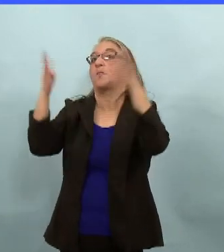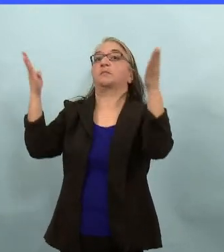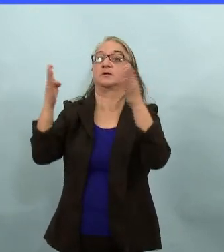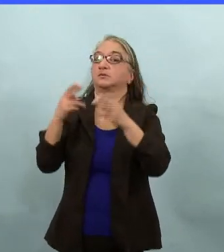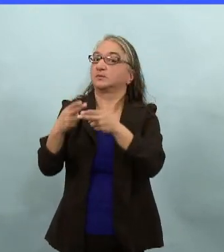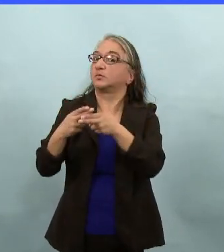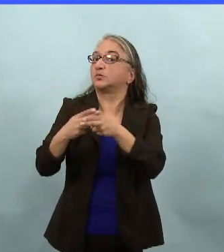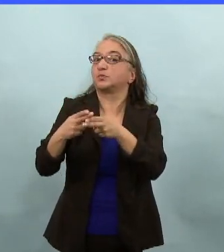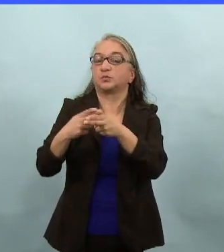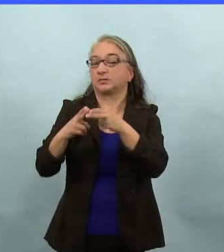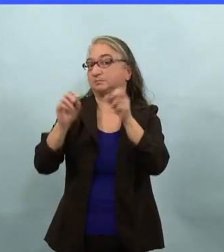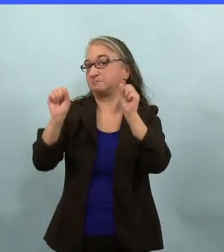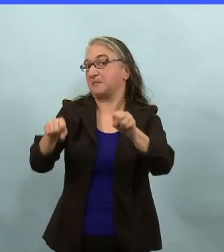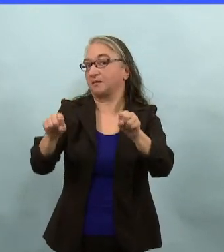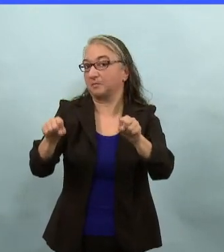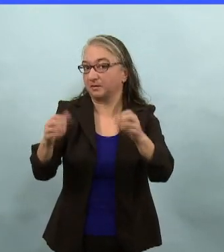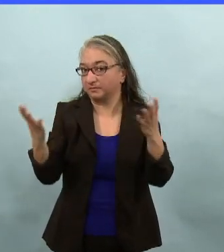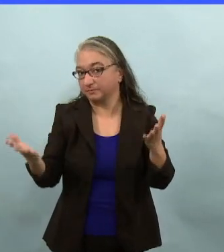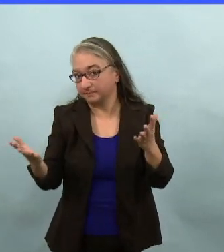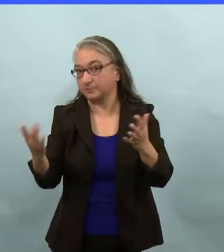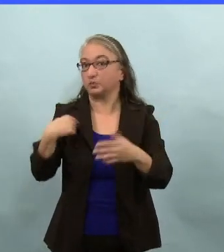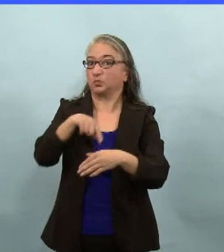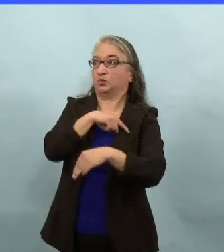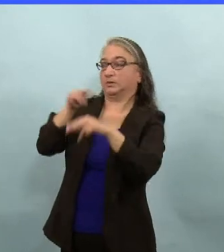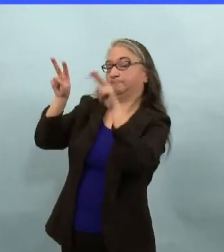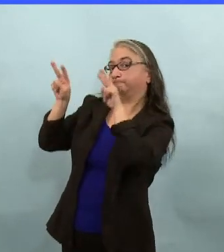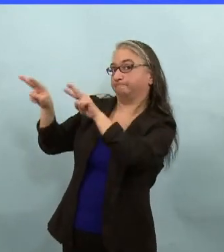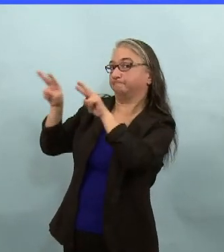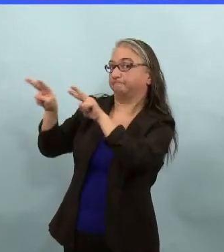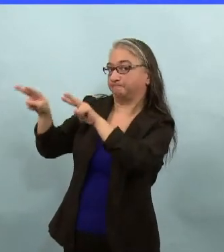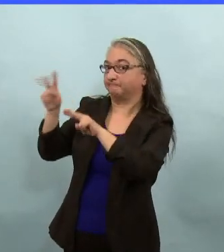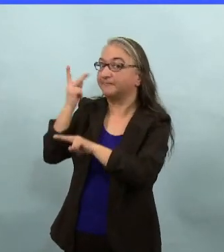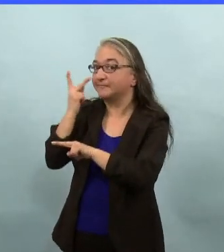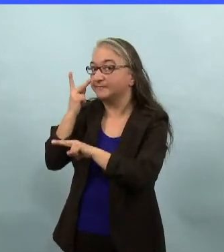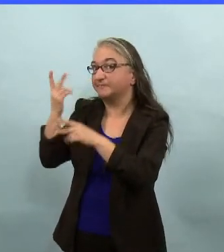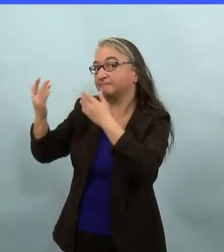these temporary closures and ensuring that individuals are being redeployed